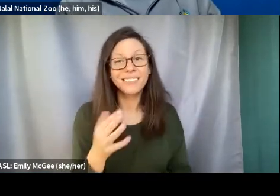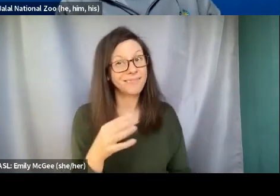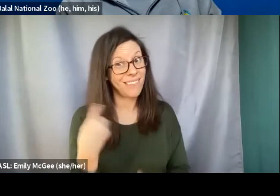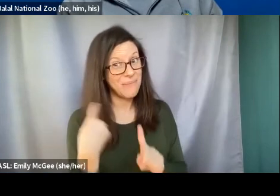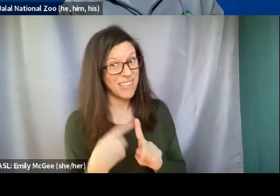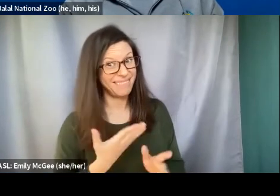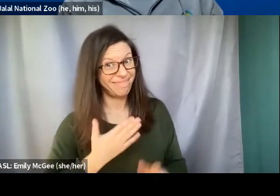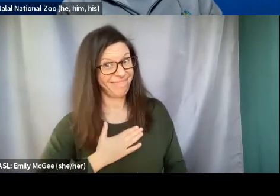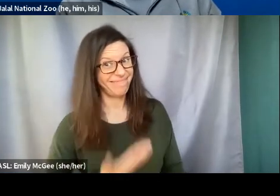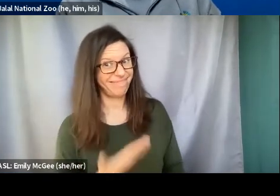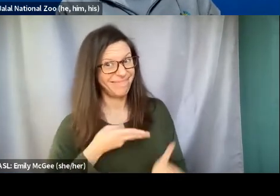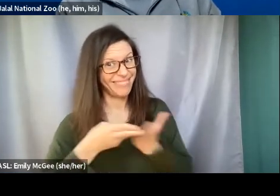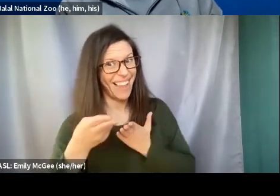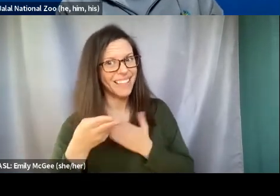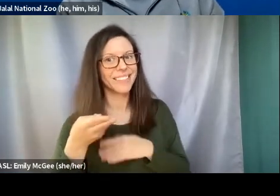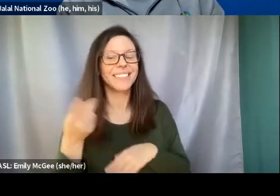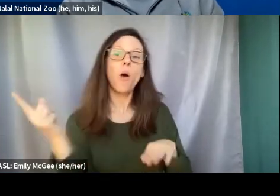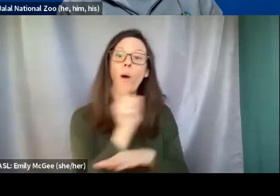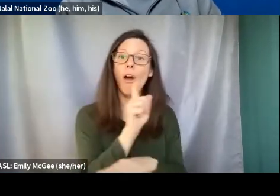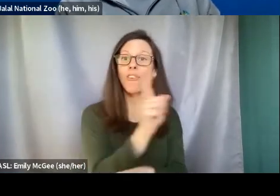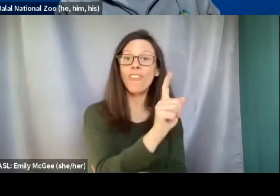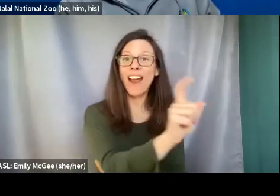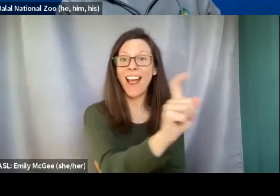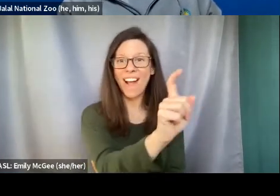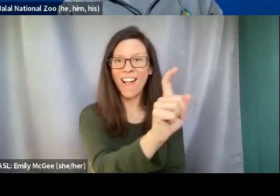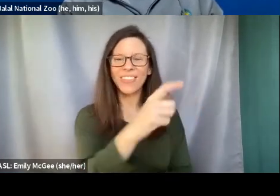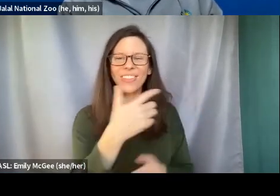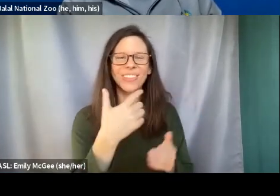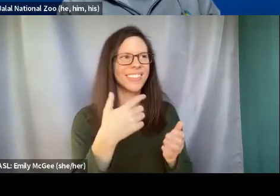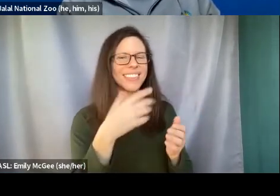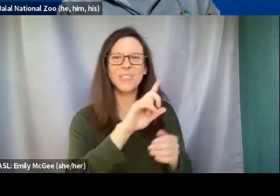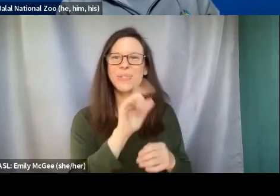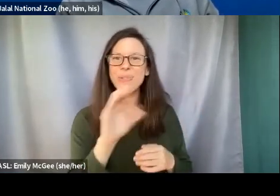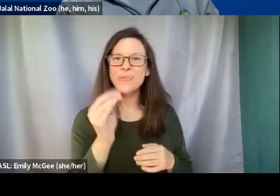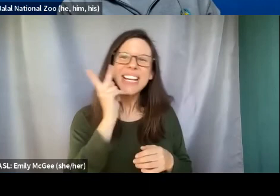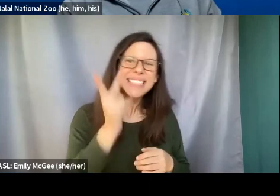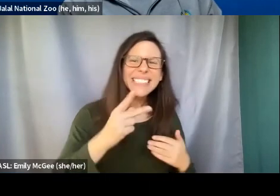and you know seeing like kids interact with the animals being able to see them,